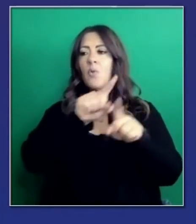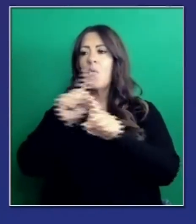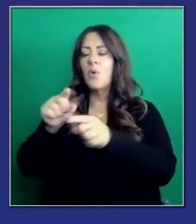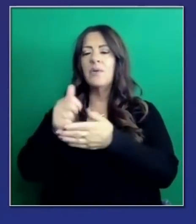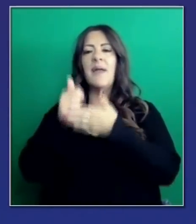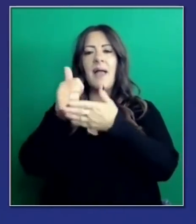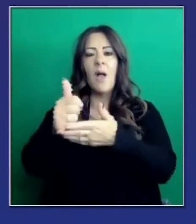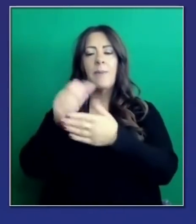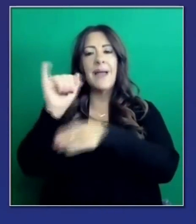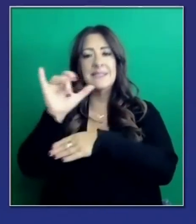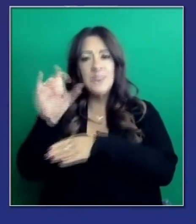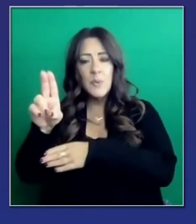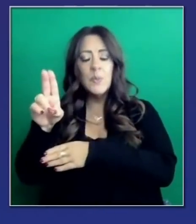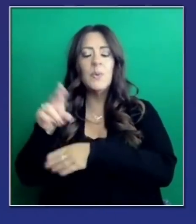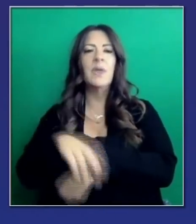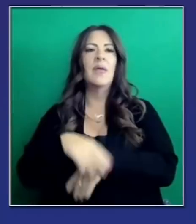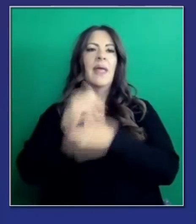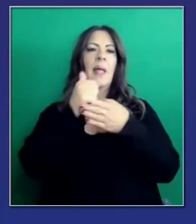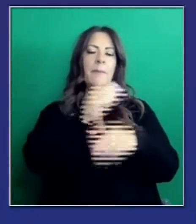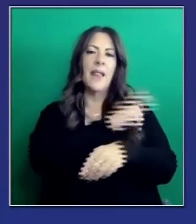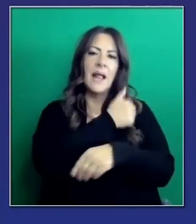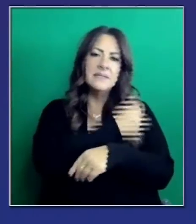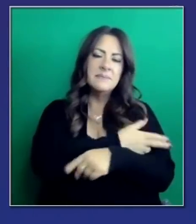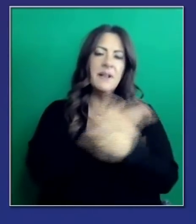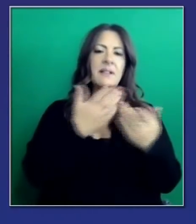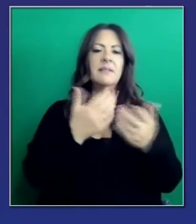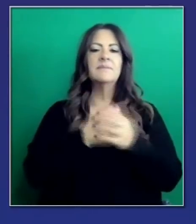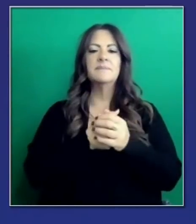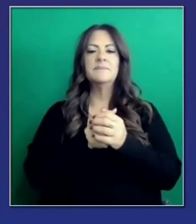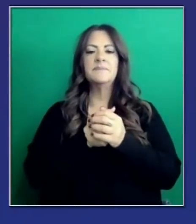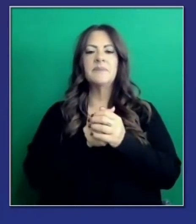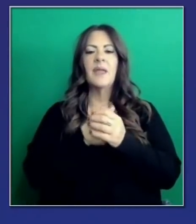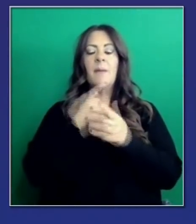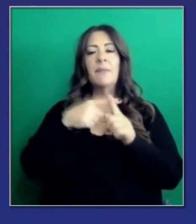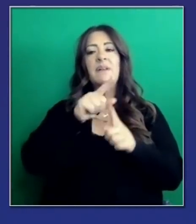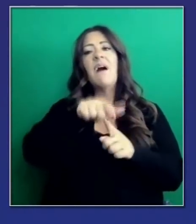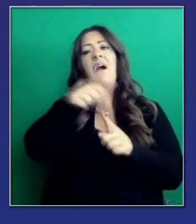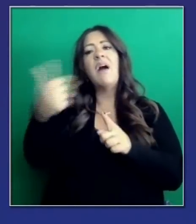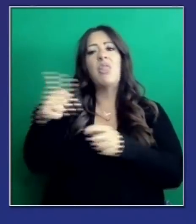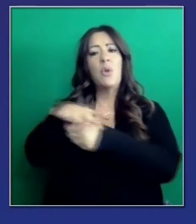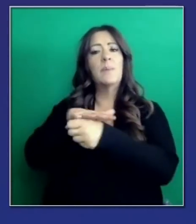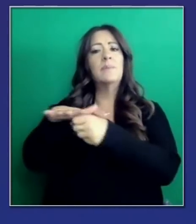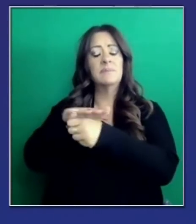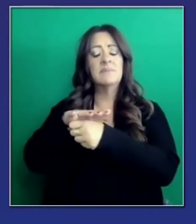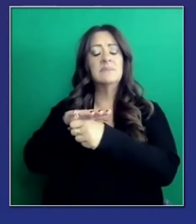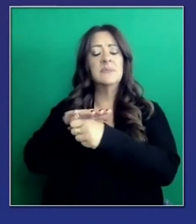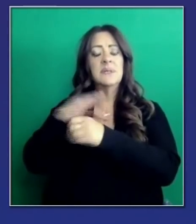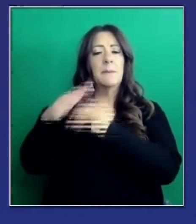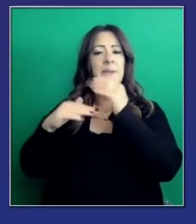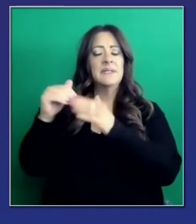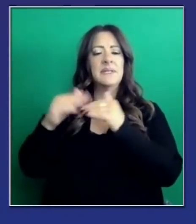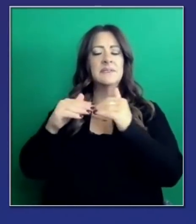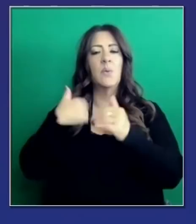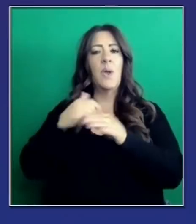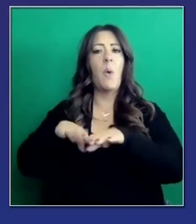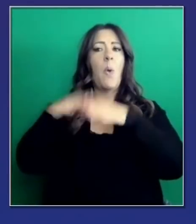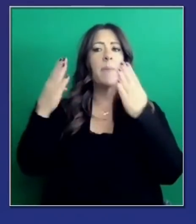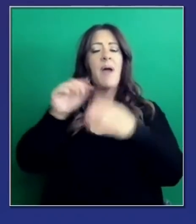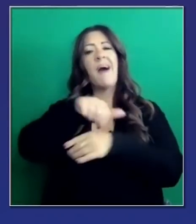REMEMBER, STAFF OFTEN MEANS ICU CAPACITY WHICH MEANS WE ARE EXPANDING THAT CAPACITY. WE CAN EXPAND THAT ICU CAPACITY.